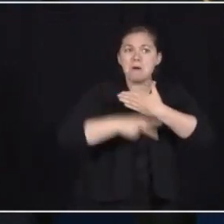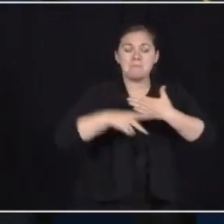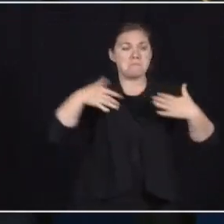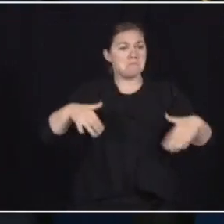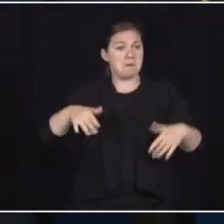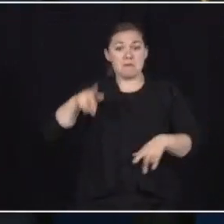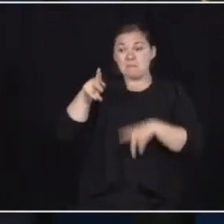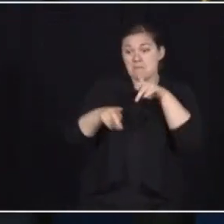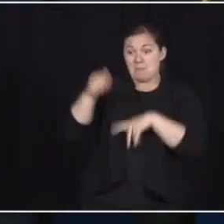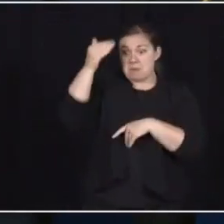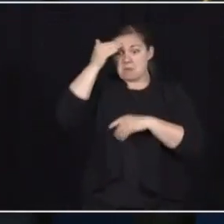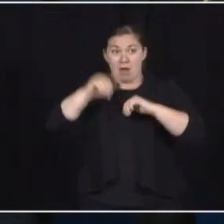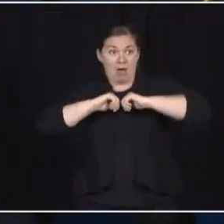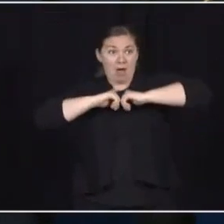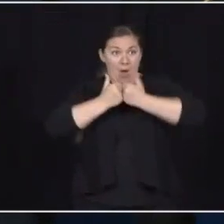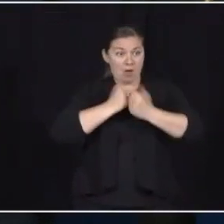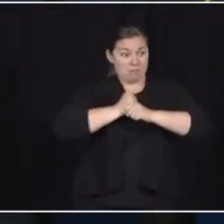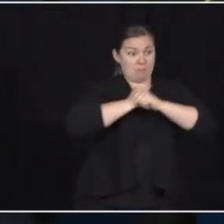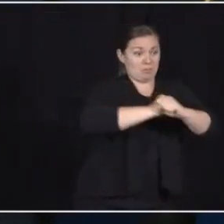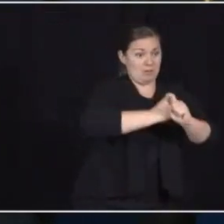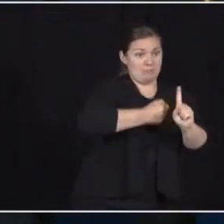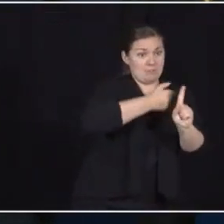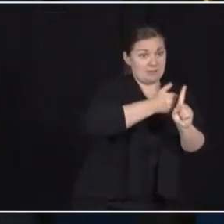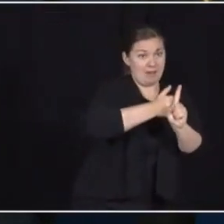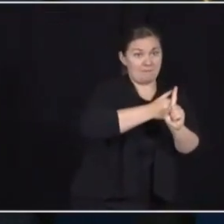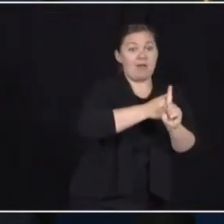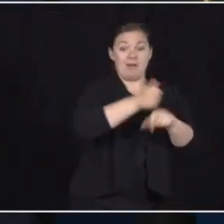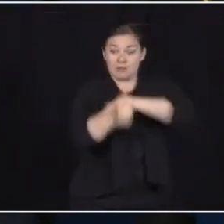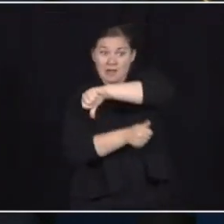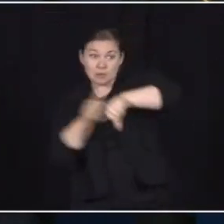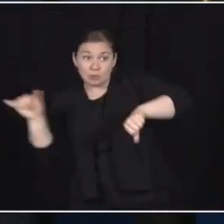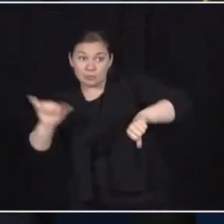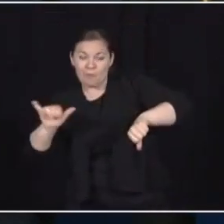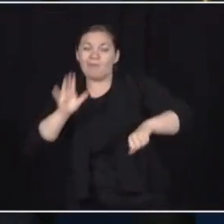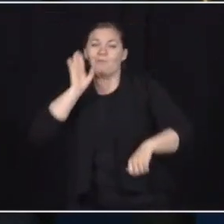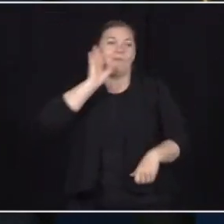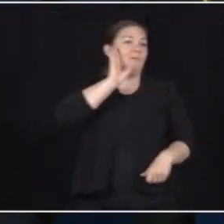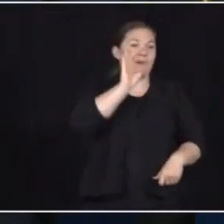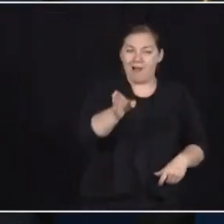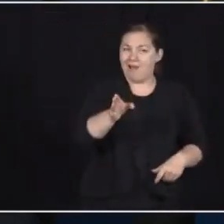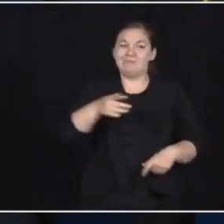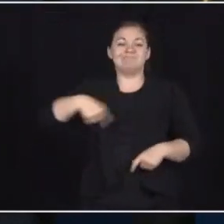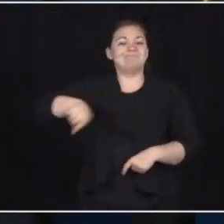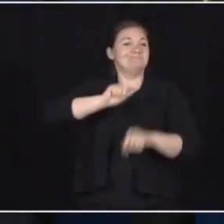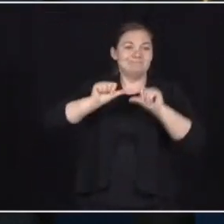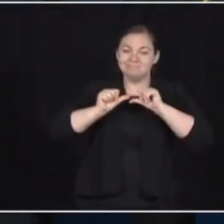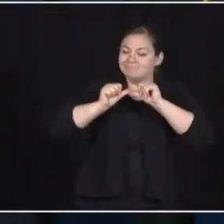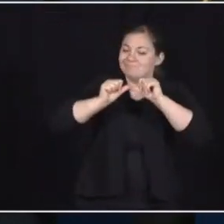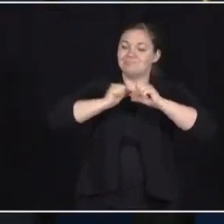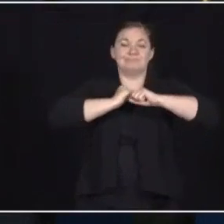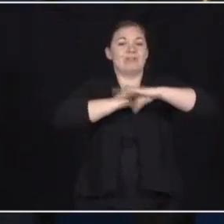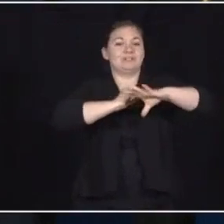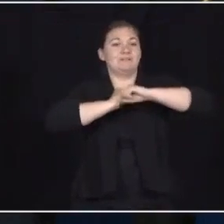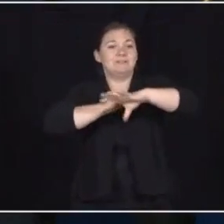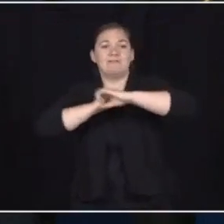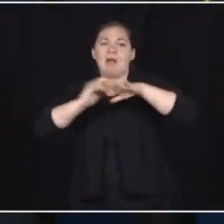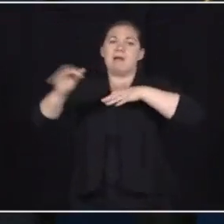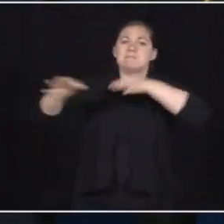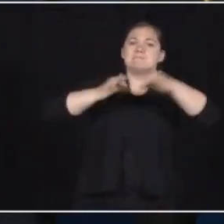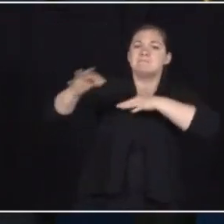do to fight COVID-19, they will do it. We will continue our advertising to keep to mitigate guidance in a timely and clear way.